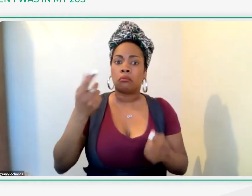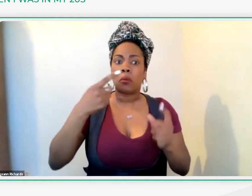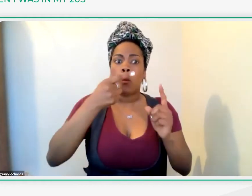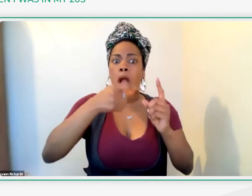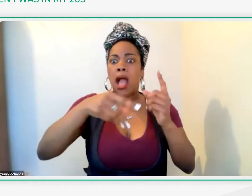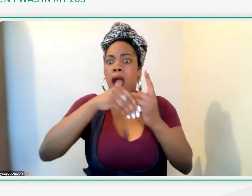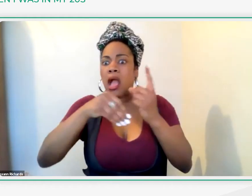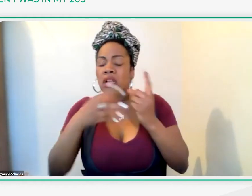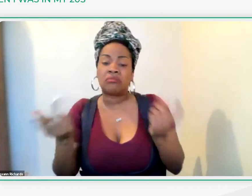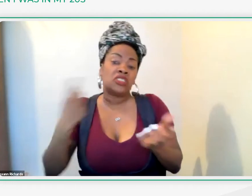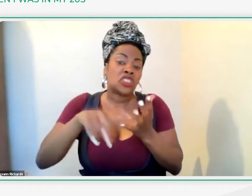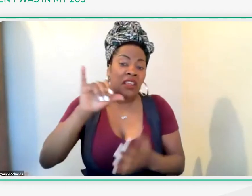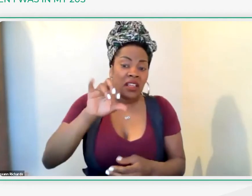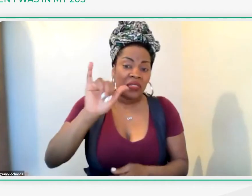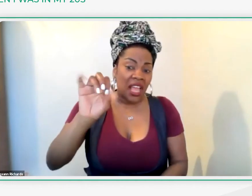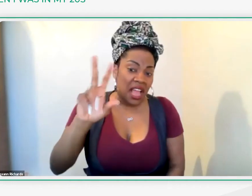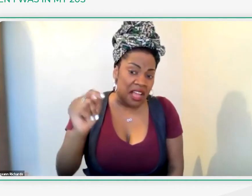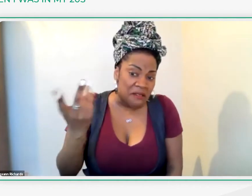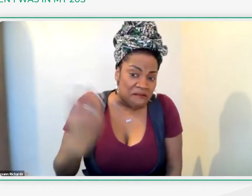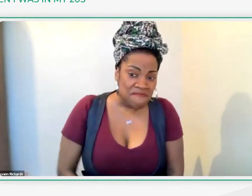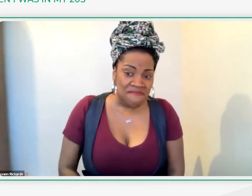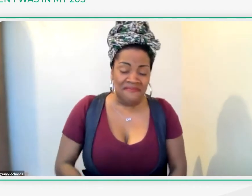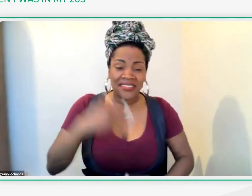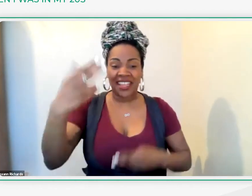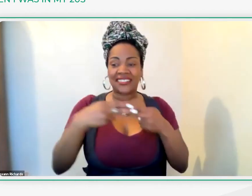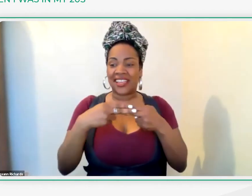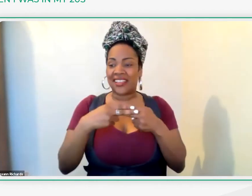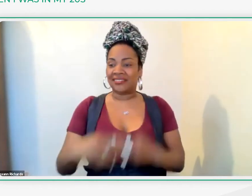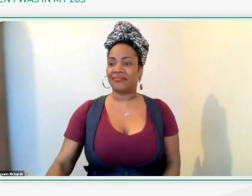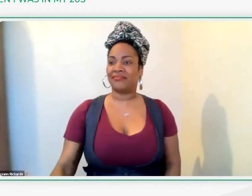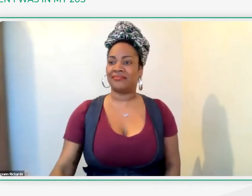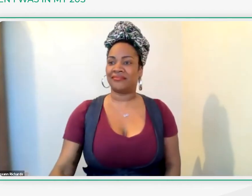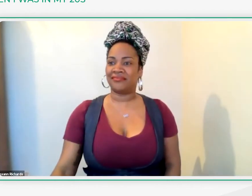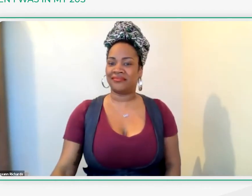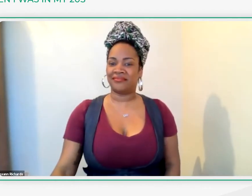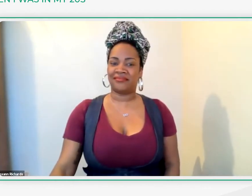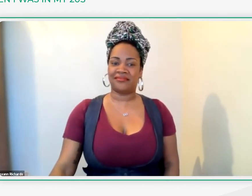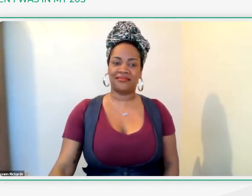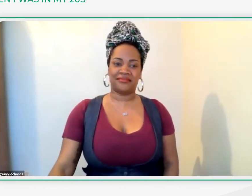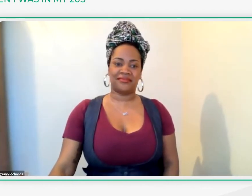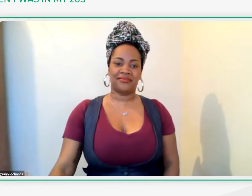See if they have any partnerships with credit unions, if there are added benefits you can take advantage of.